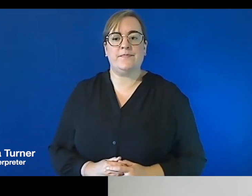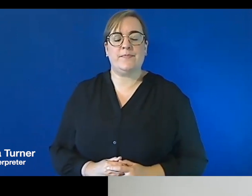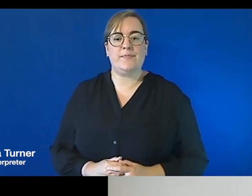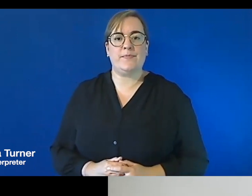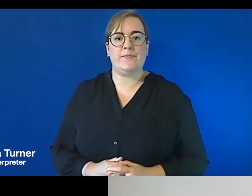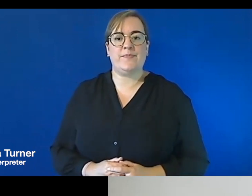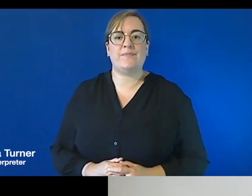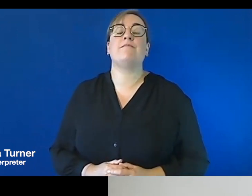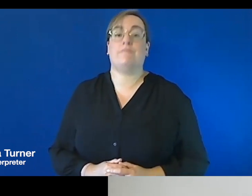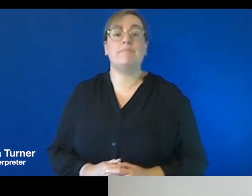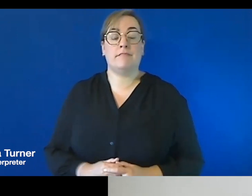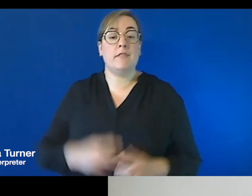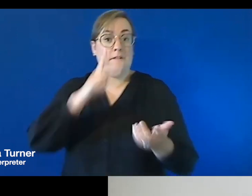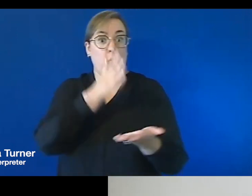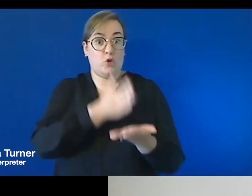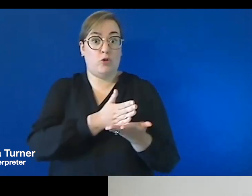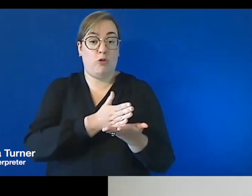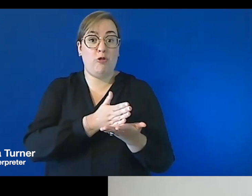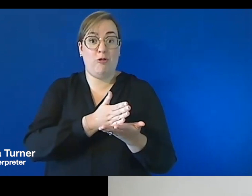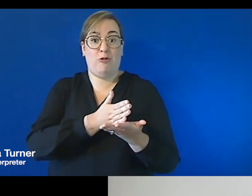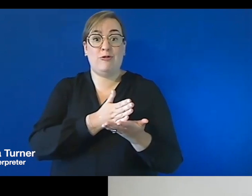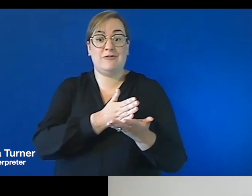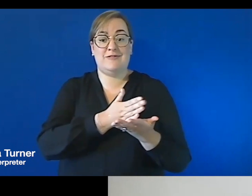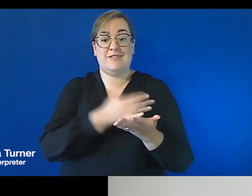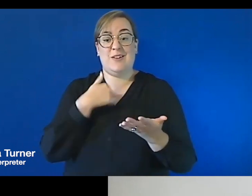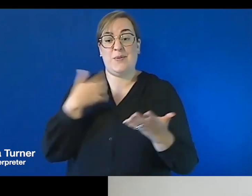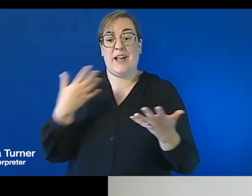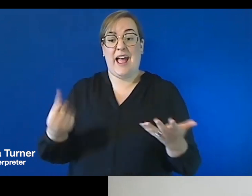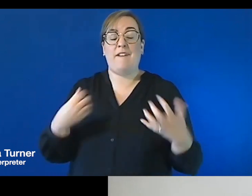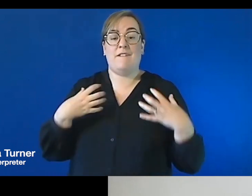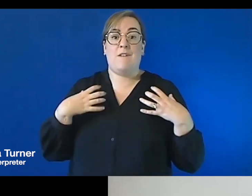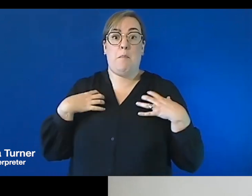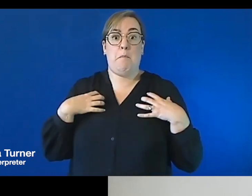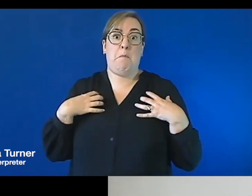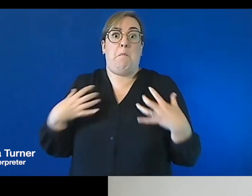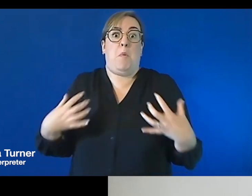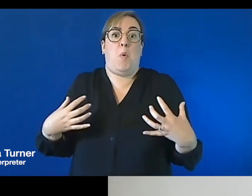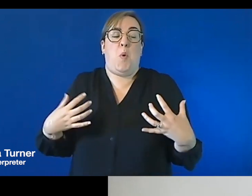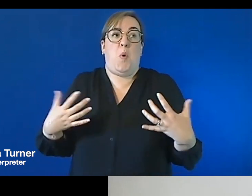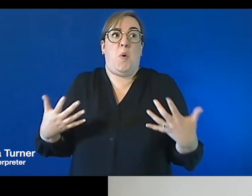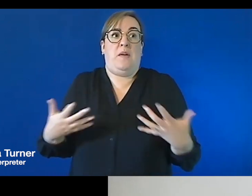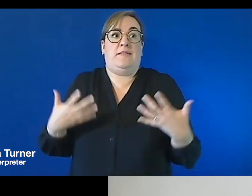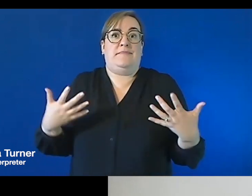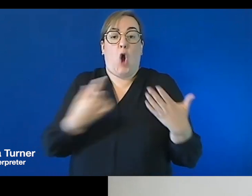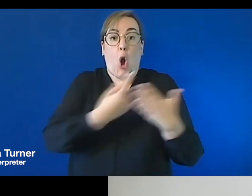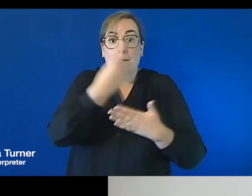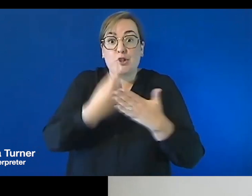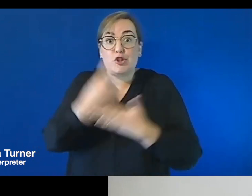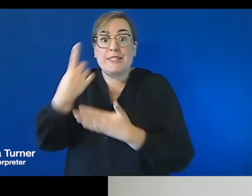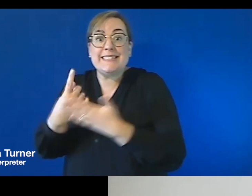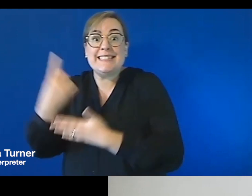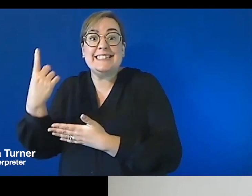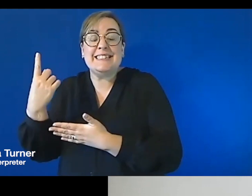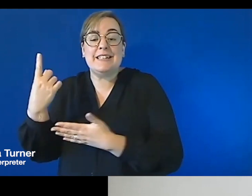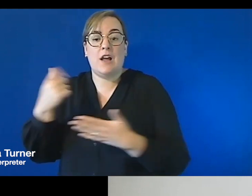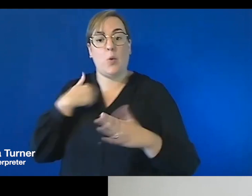For sure and we have much more opportunities for that, we even work for a project which call,